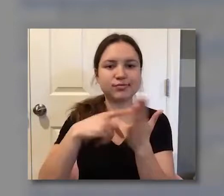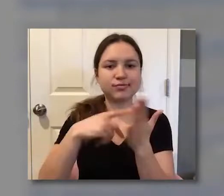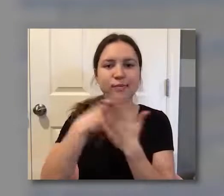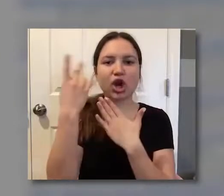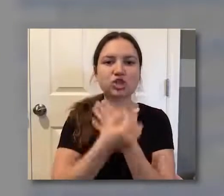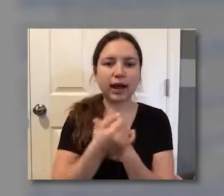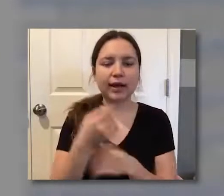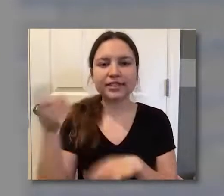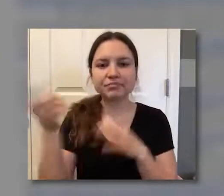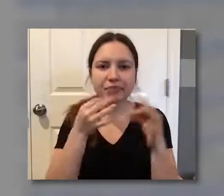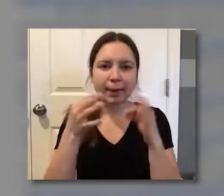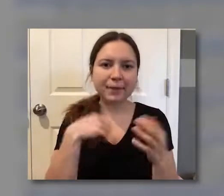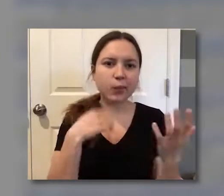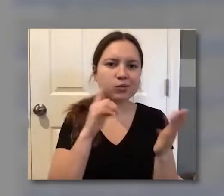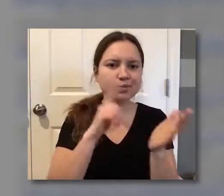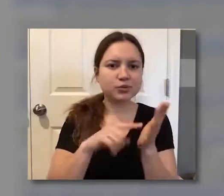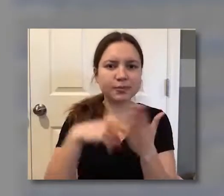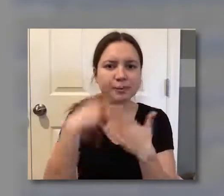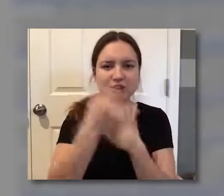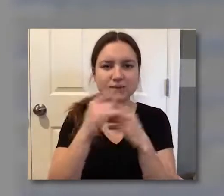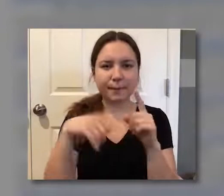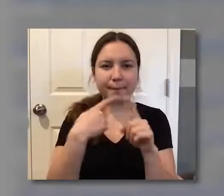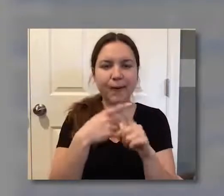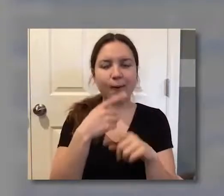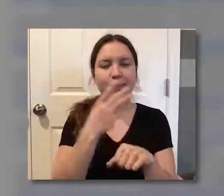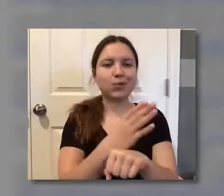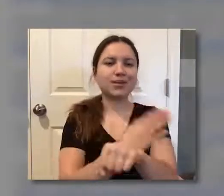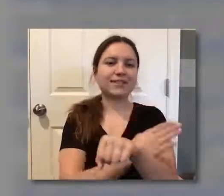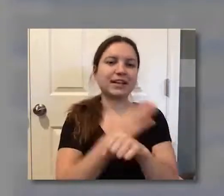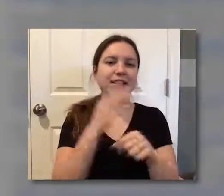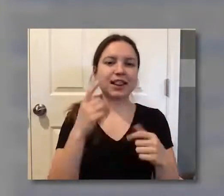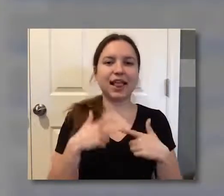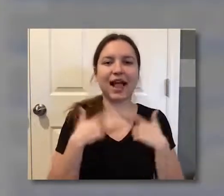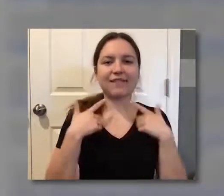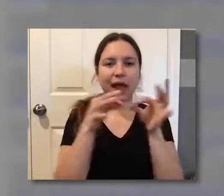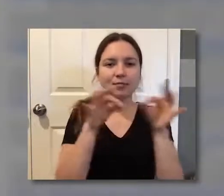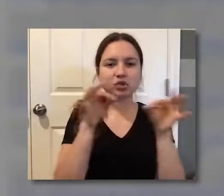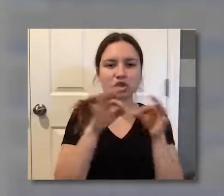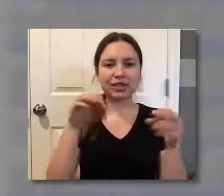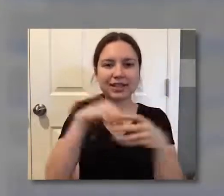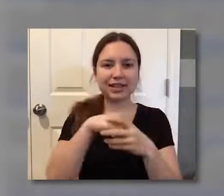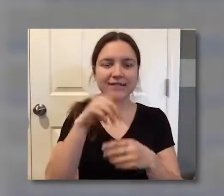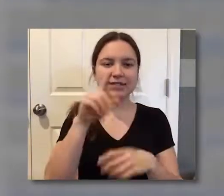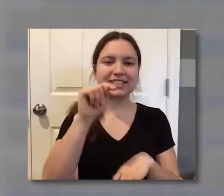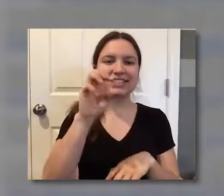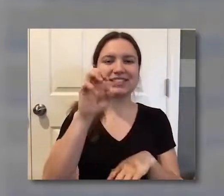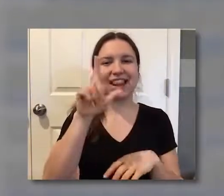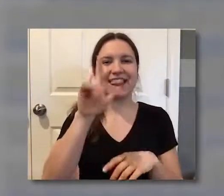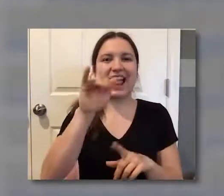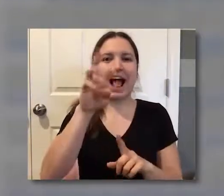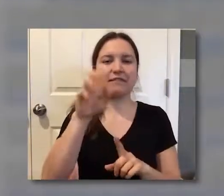The project is about improving live captioning and teleconferencing, like Zoom, Hangouts, and Meet.